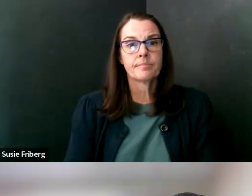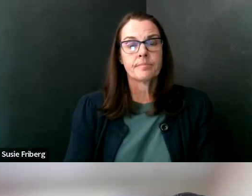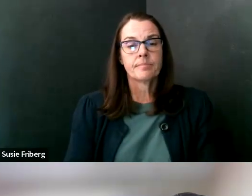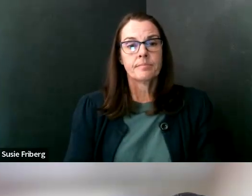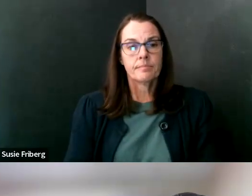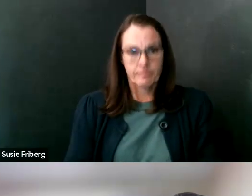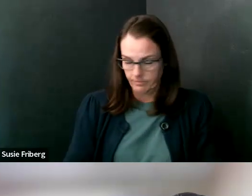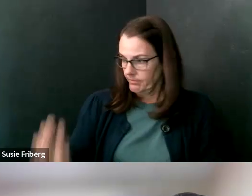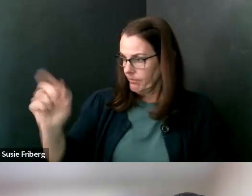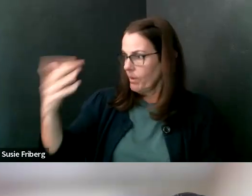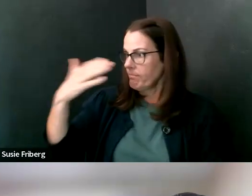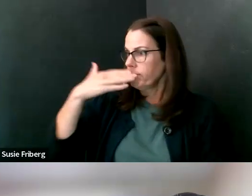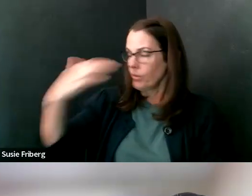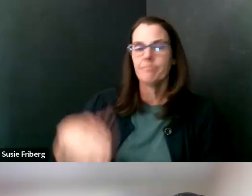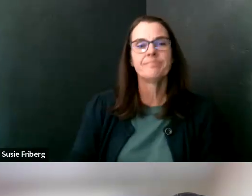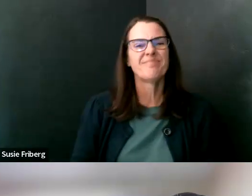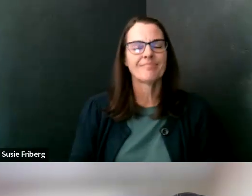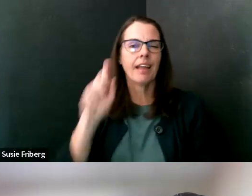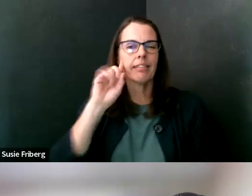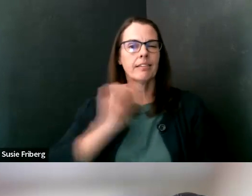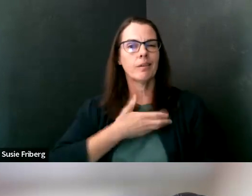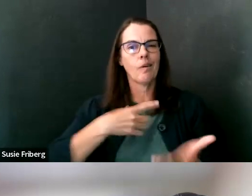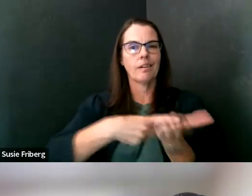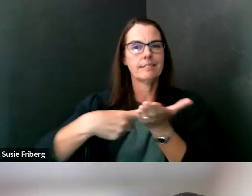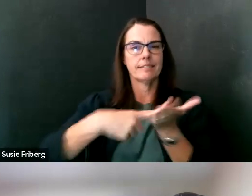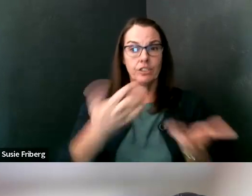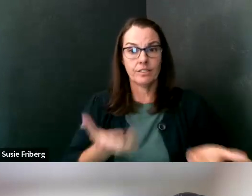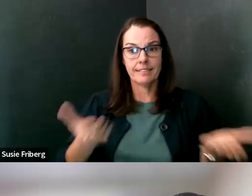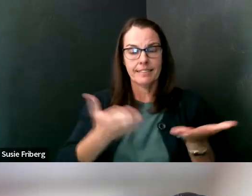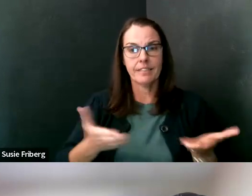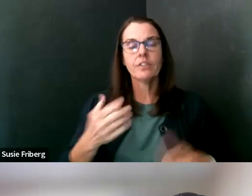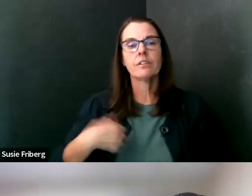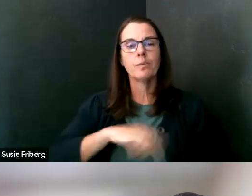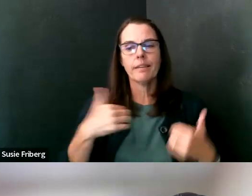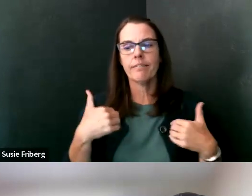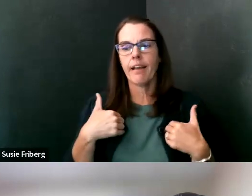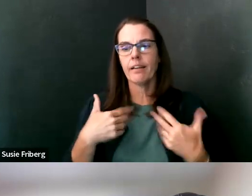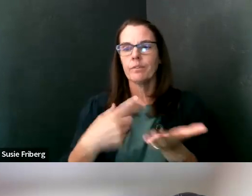Okay, great. Thanks. I know I think in our discussions we've had we've we've u talked about